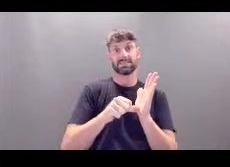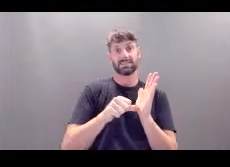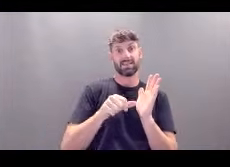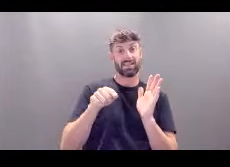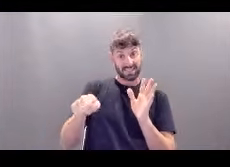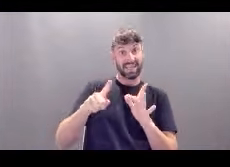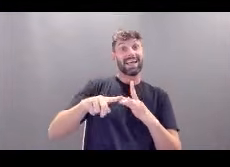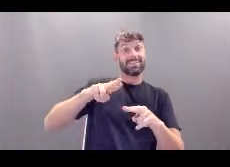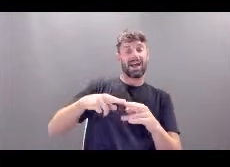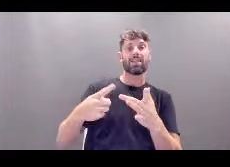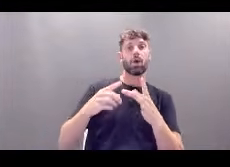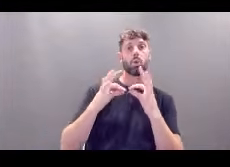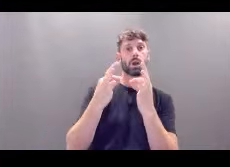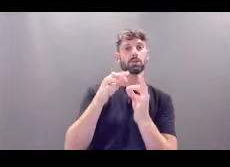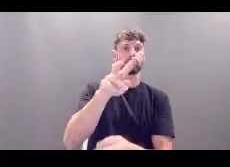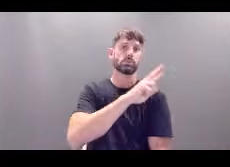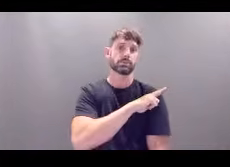and this includes any equipment that a participant